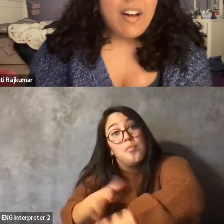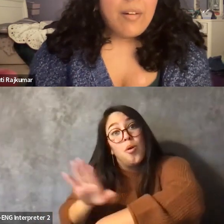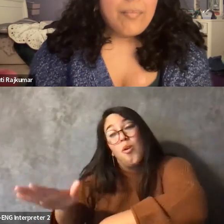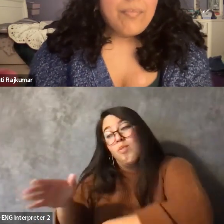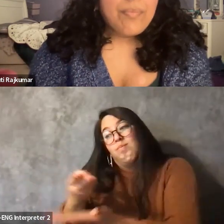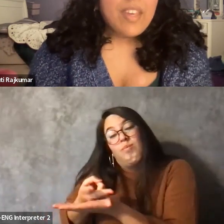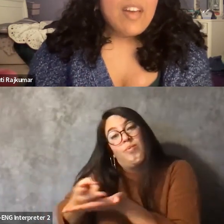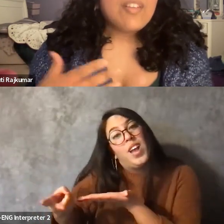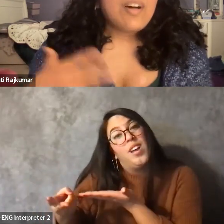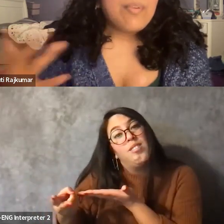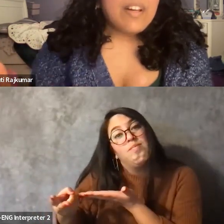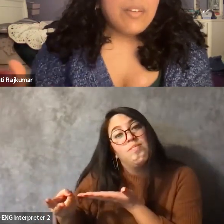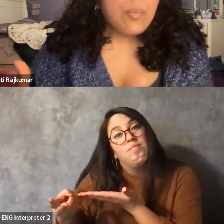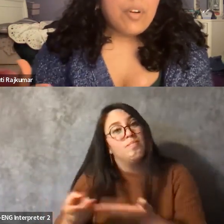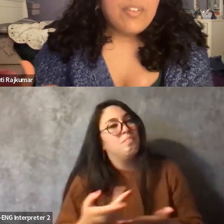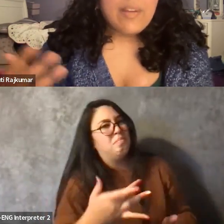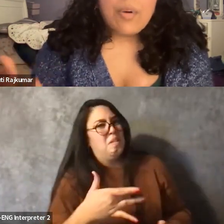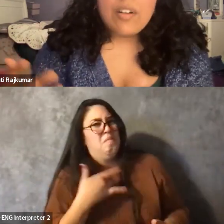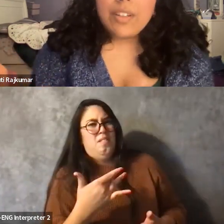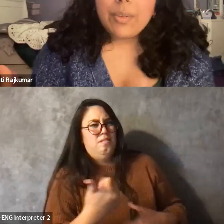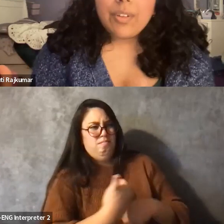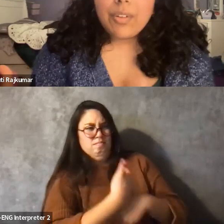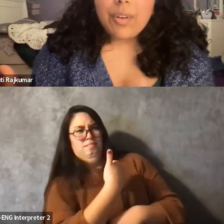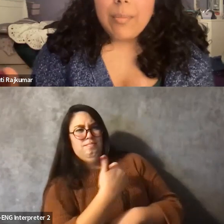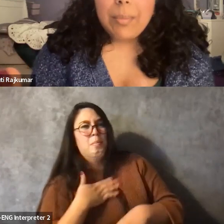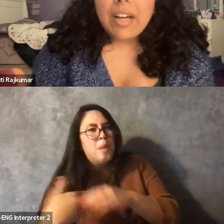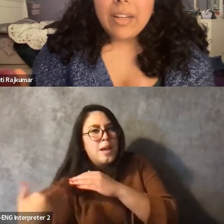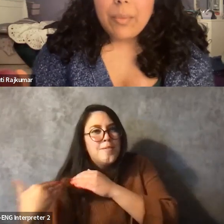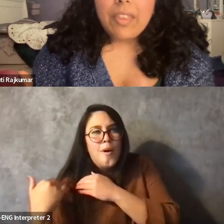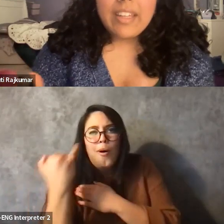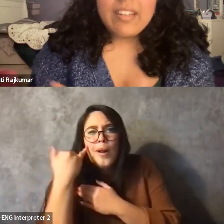And on top of that, you know, the words that were often used to describe my body were like,